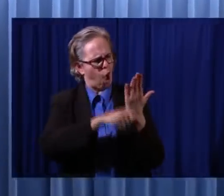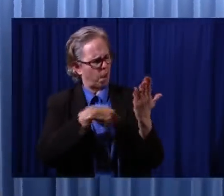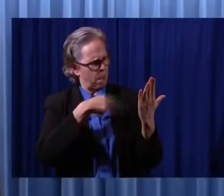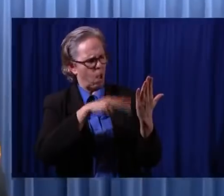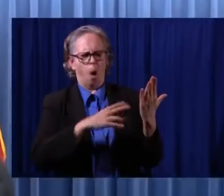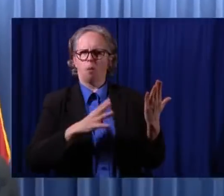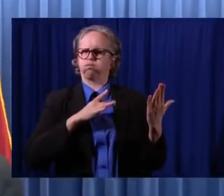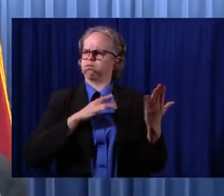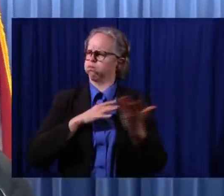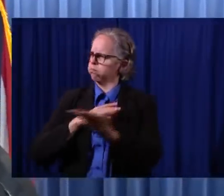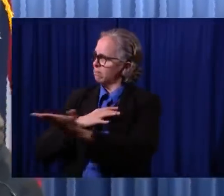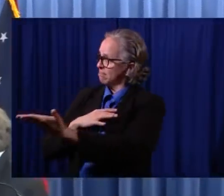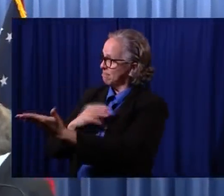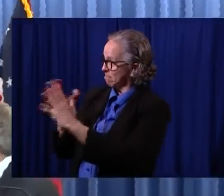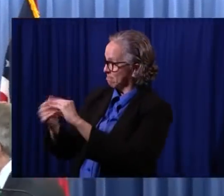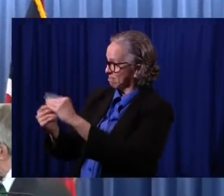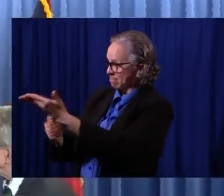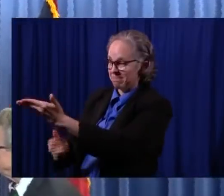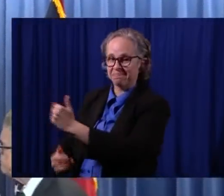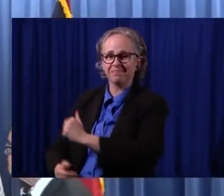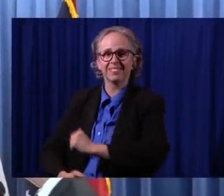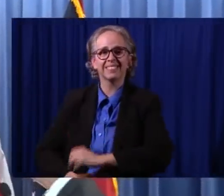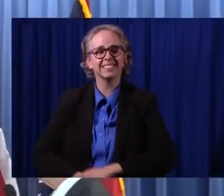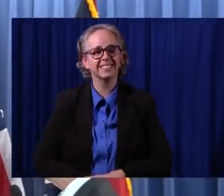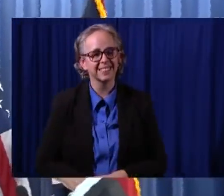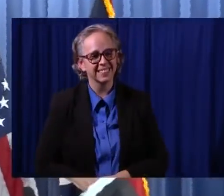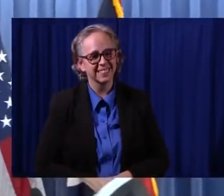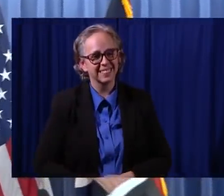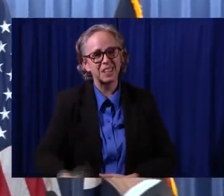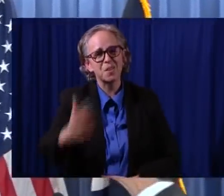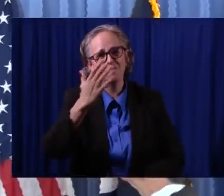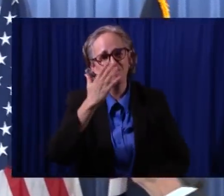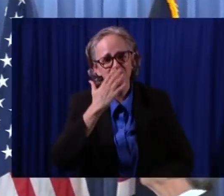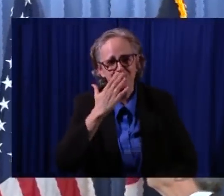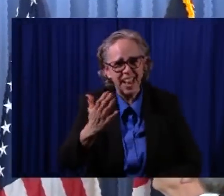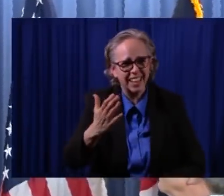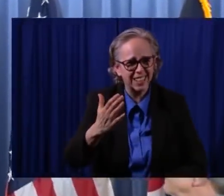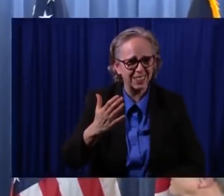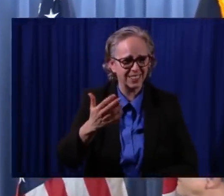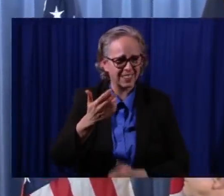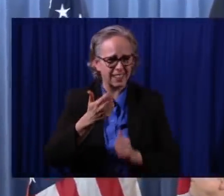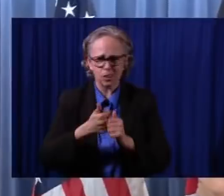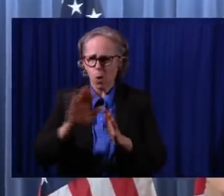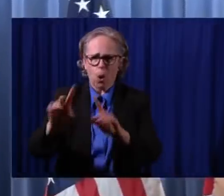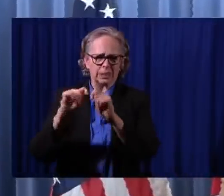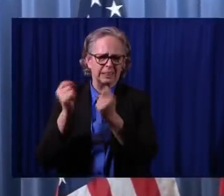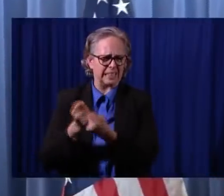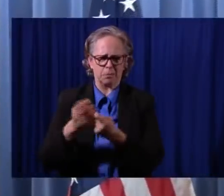GLAD TO HAVE YOU WITH US AND THANK YOU VERY MUCH. AN INTERESTING OP-ED REASON I WONDERED IF YOU COULD JUST